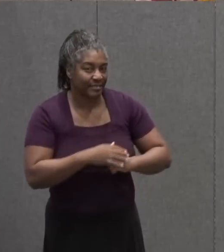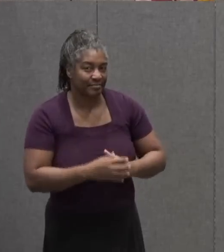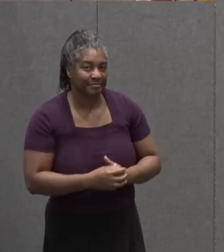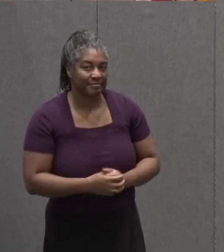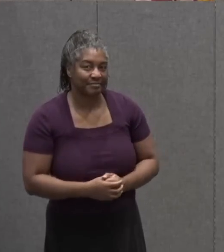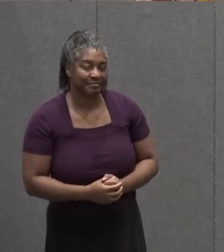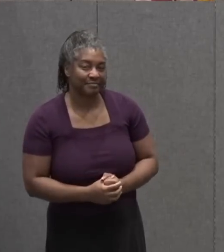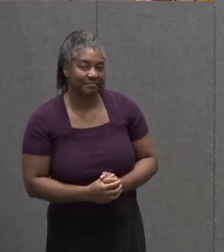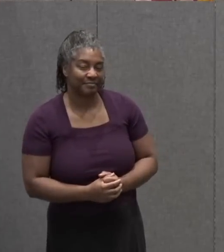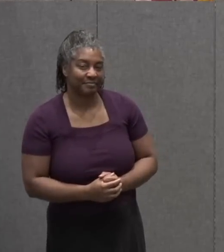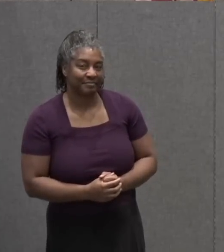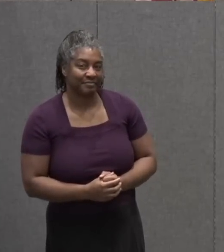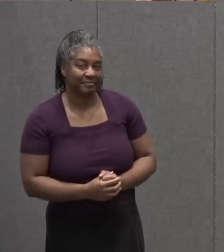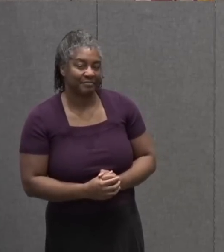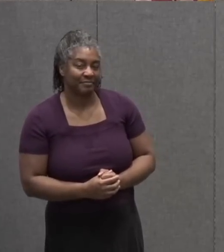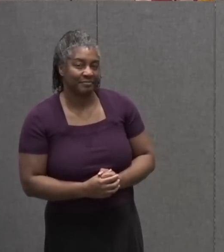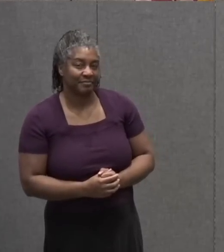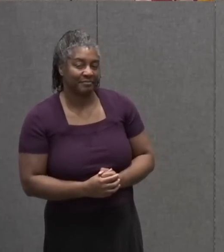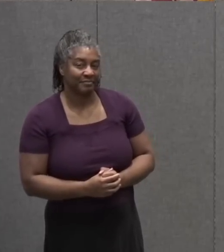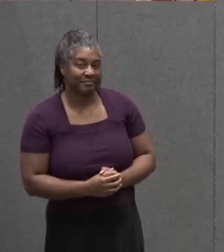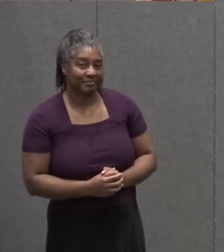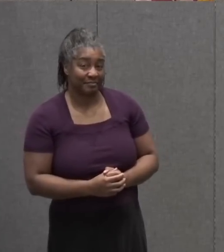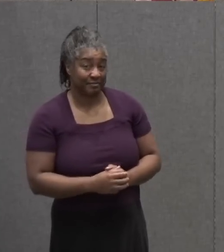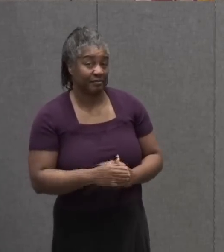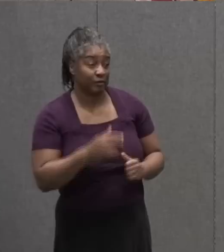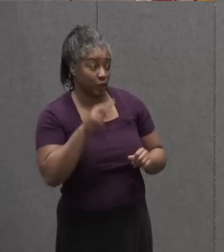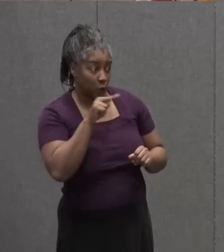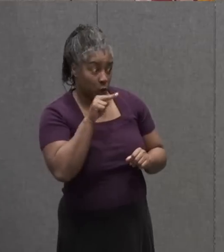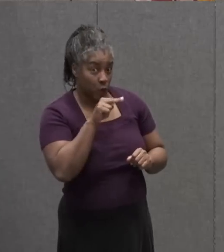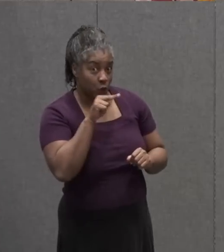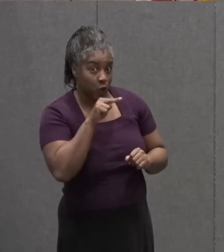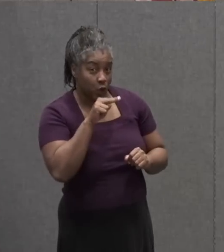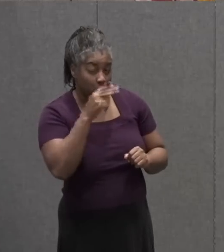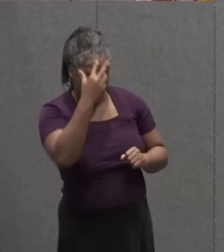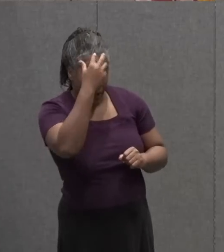our remember power to remember these five things. Ready?